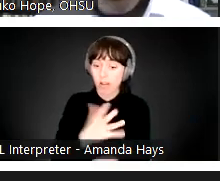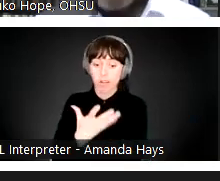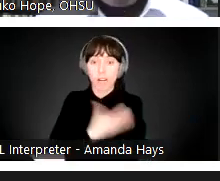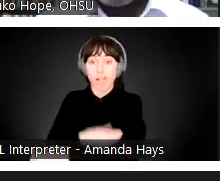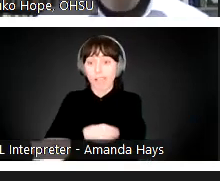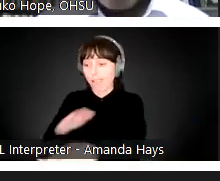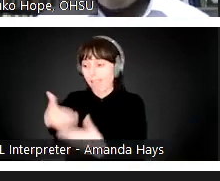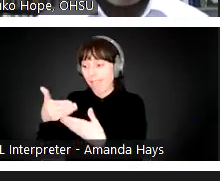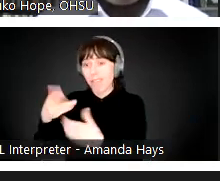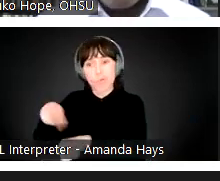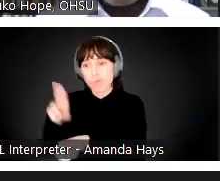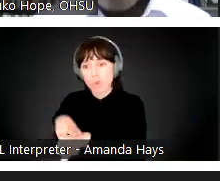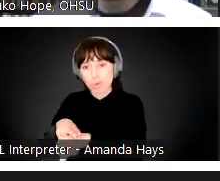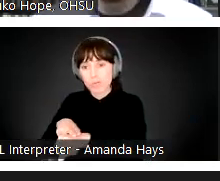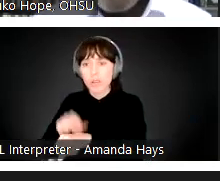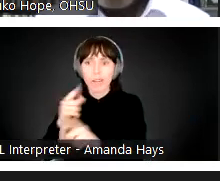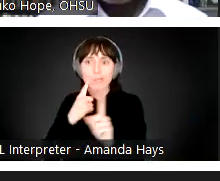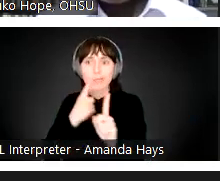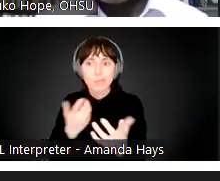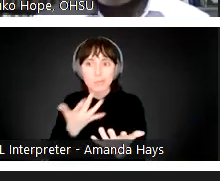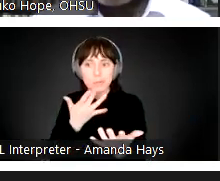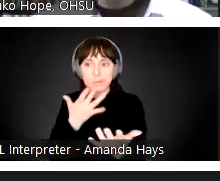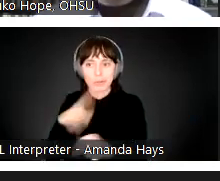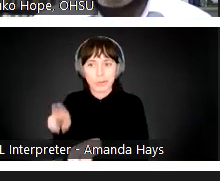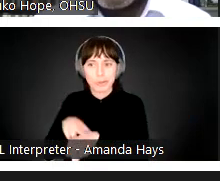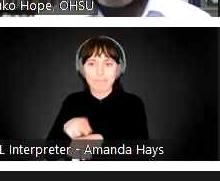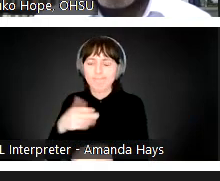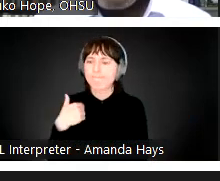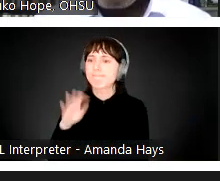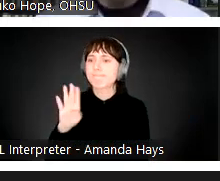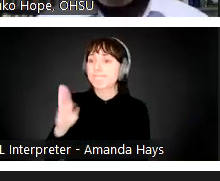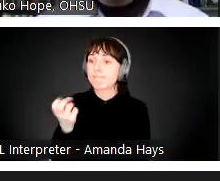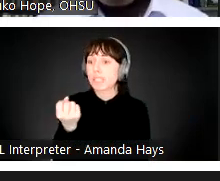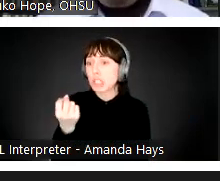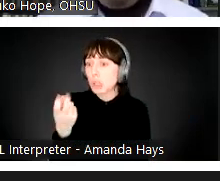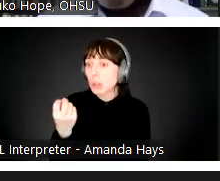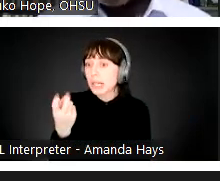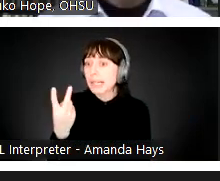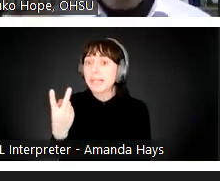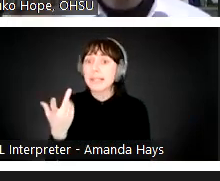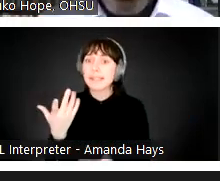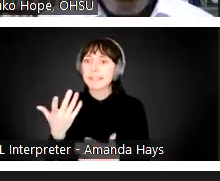or if you have a anemia that might be contributing to your shortness of breath